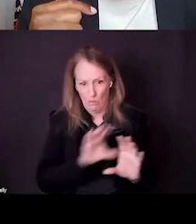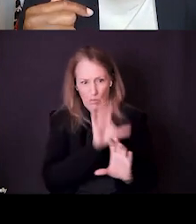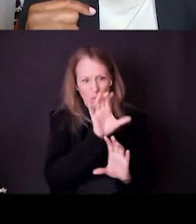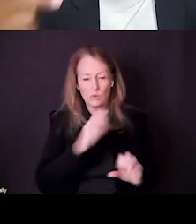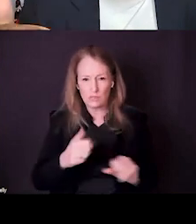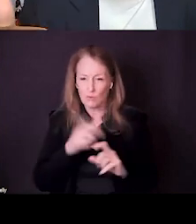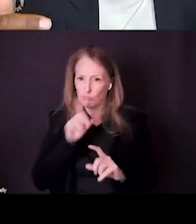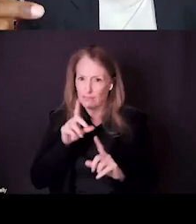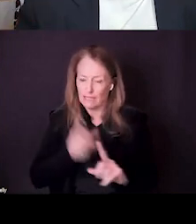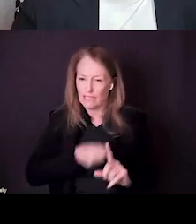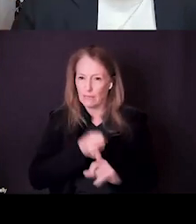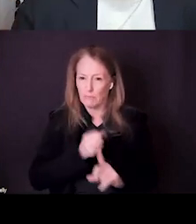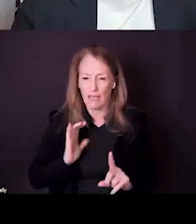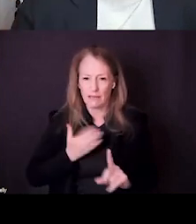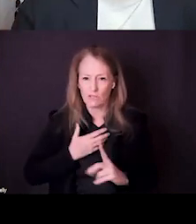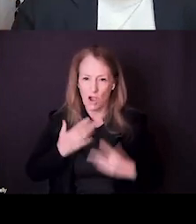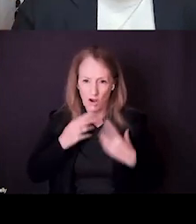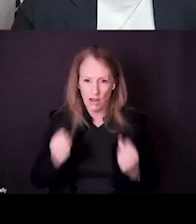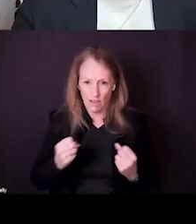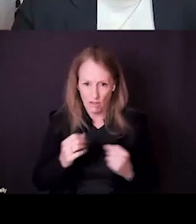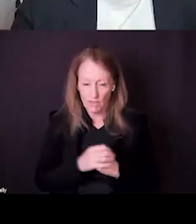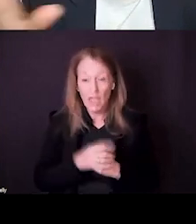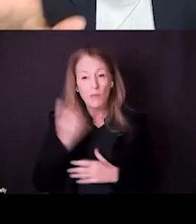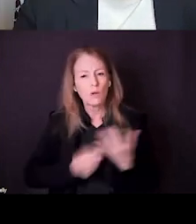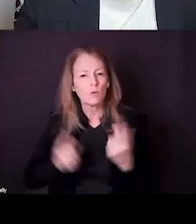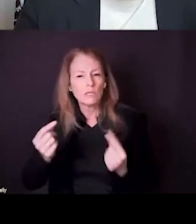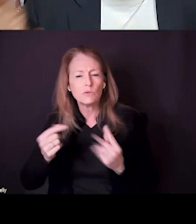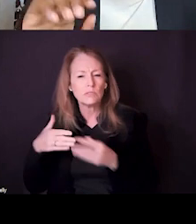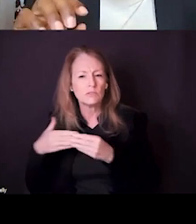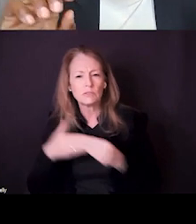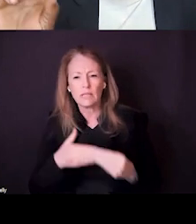CAN HELP DRIVE THE OUTCOMES THAT WE WANT? SO FAR I HAVE SAID